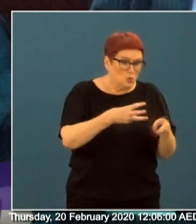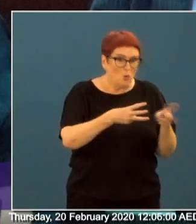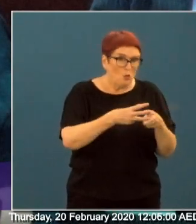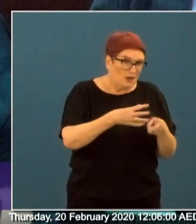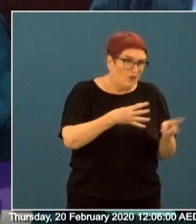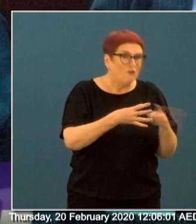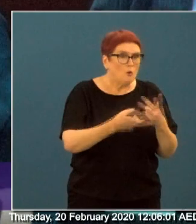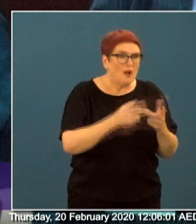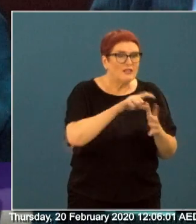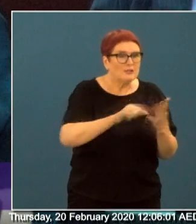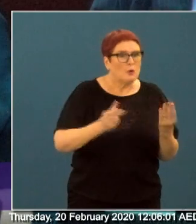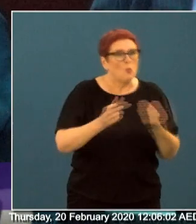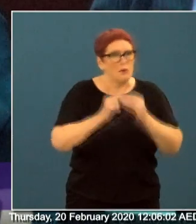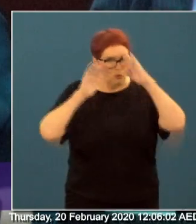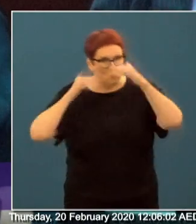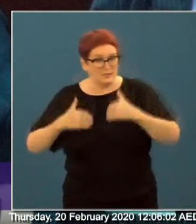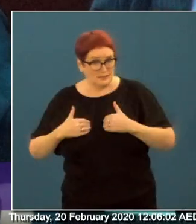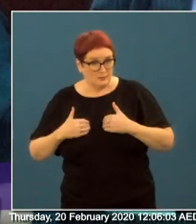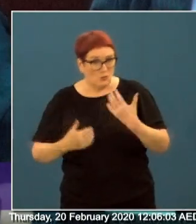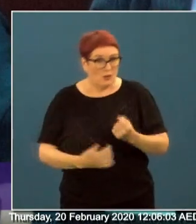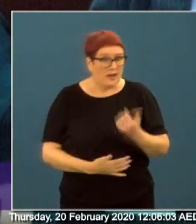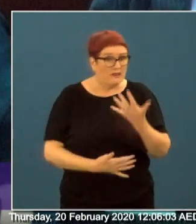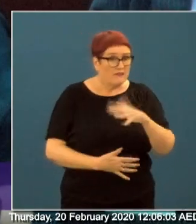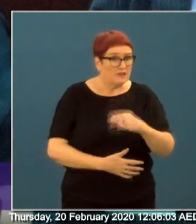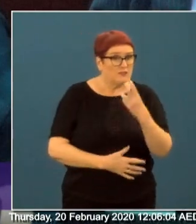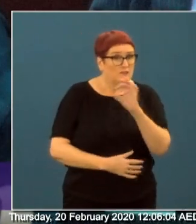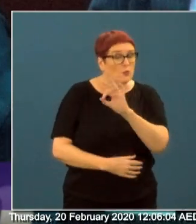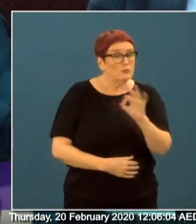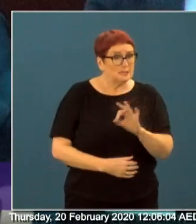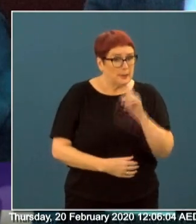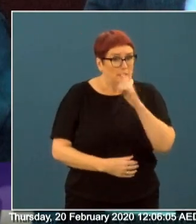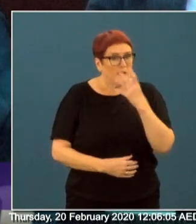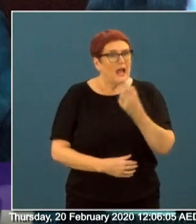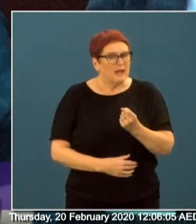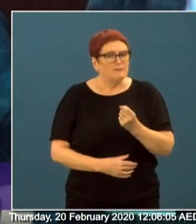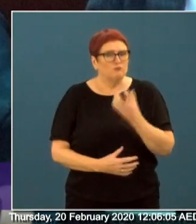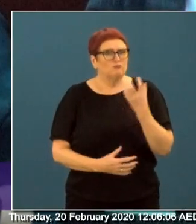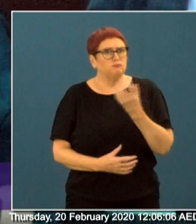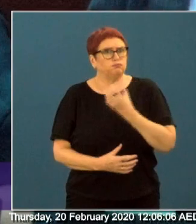52 per cent are reported to have profound or severe limitations in mobility.